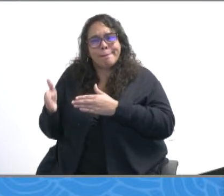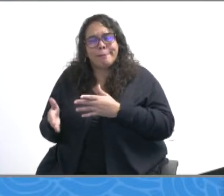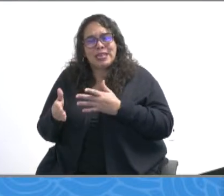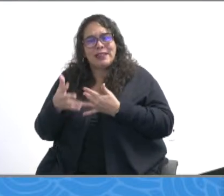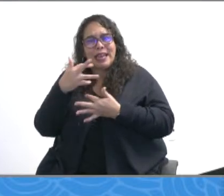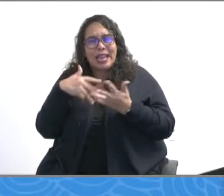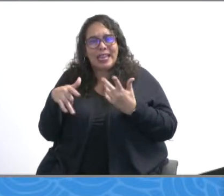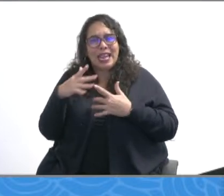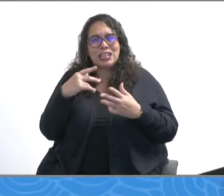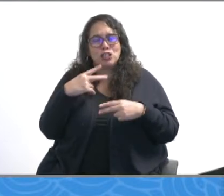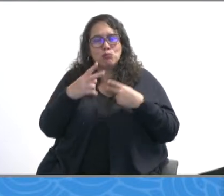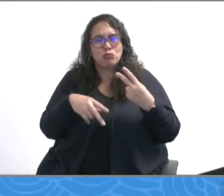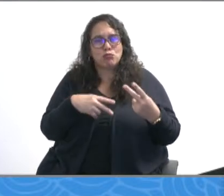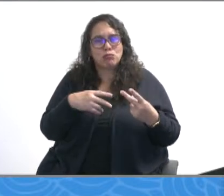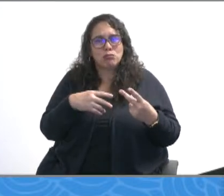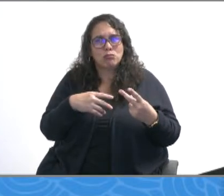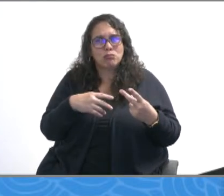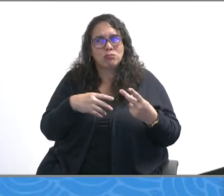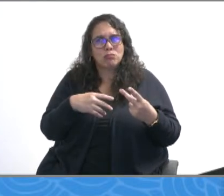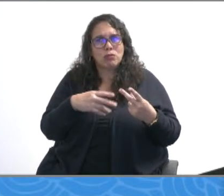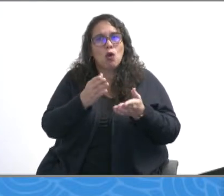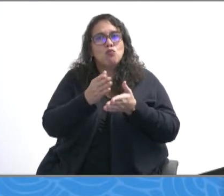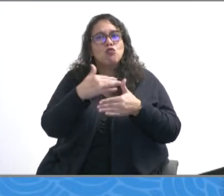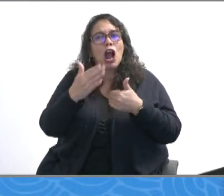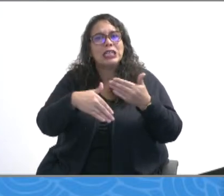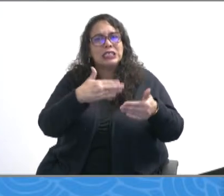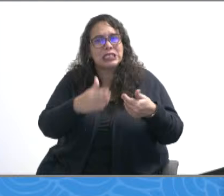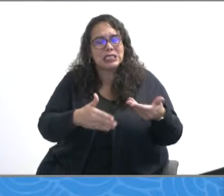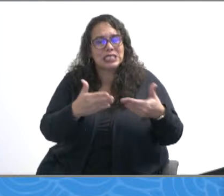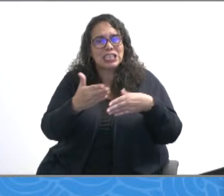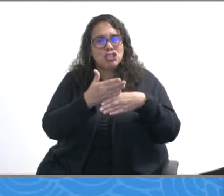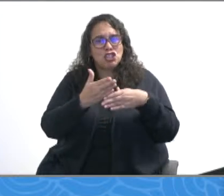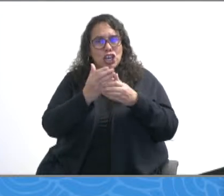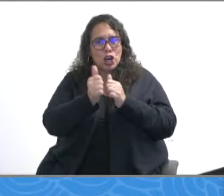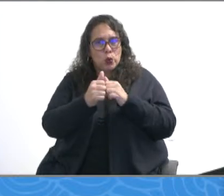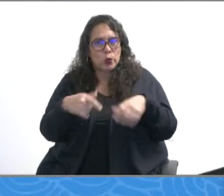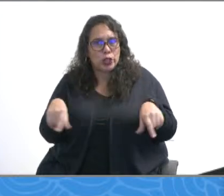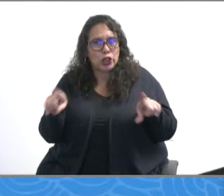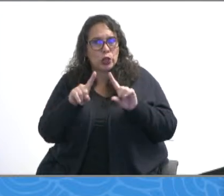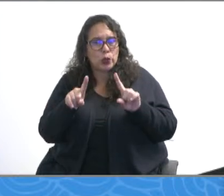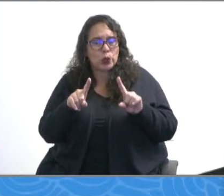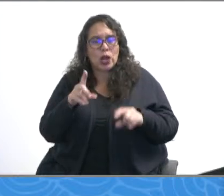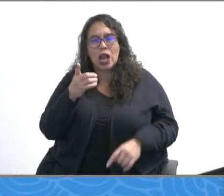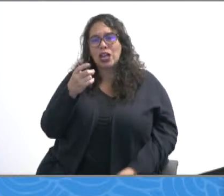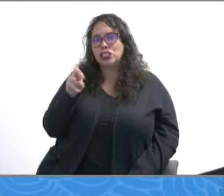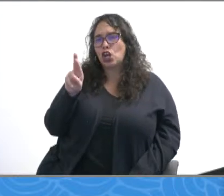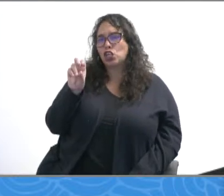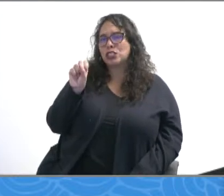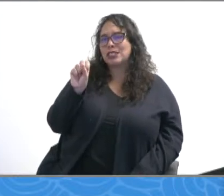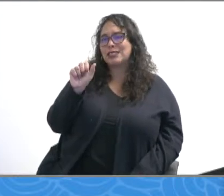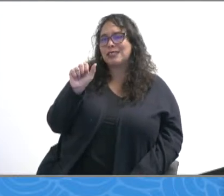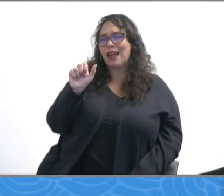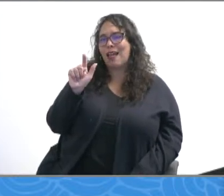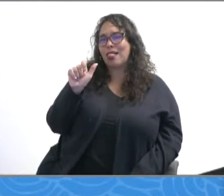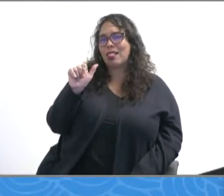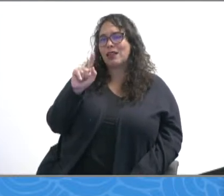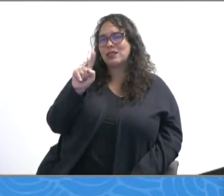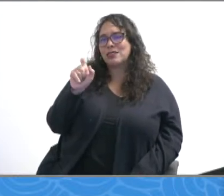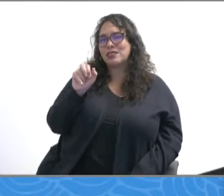and share with you what's happening next. And Dr. Salazar alluded to something that I'm really passionate about that I'll speak to at the very end of this,